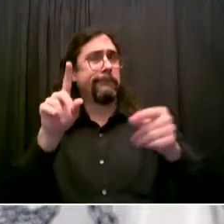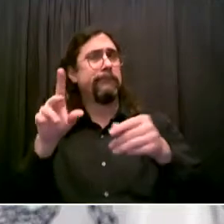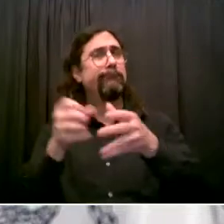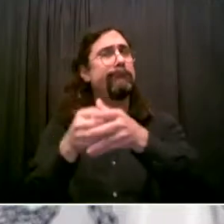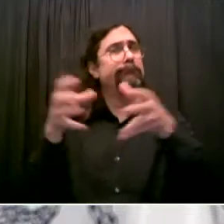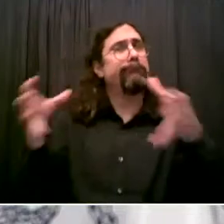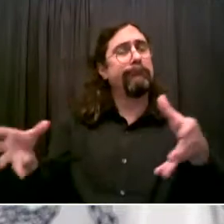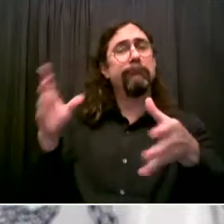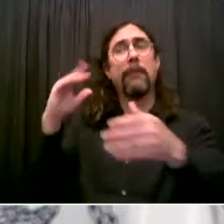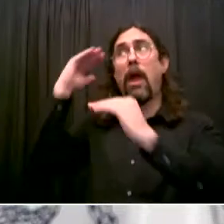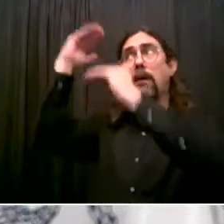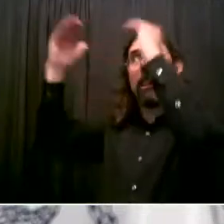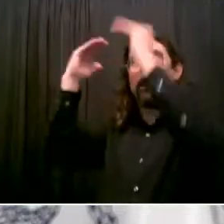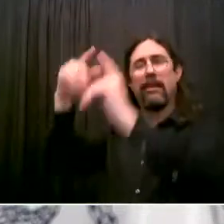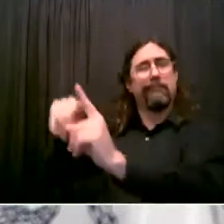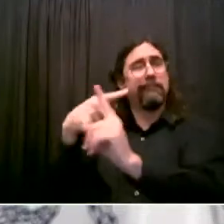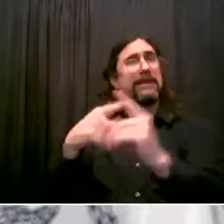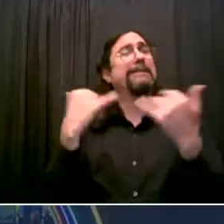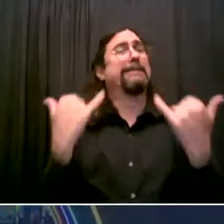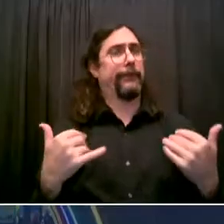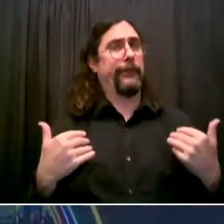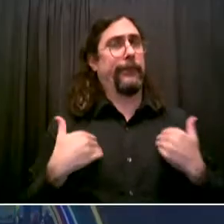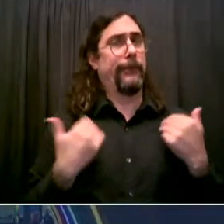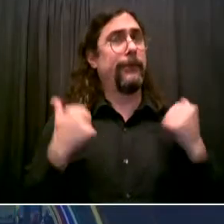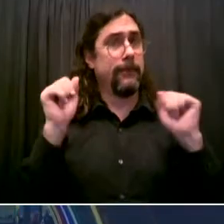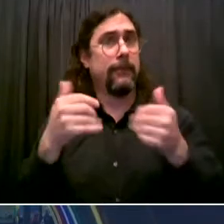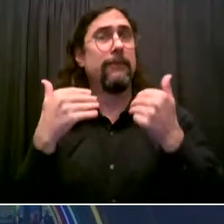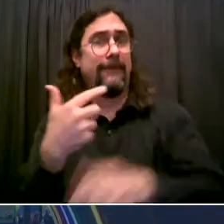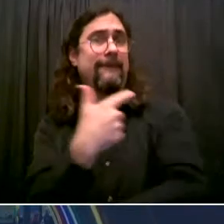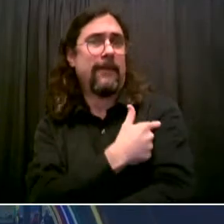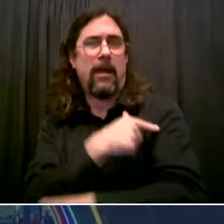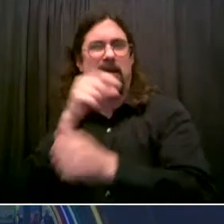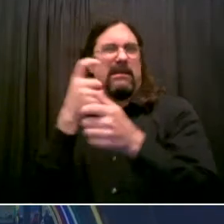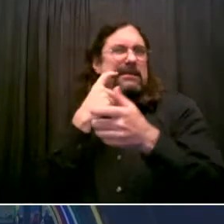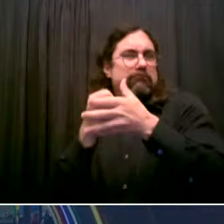CAN BE VAINCCATED. A WHOLE